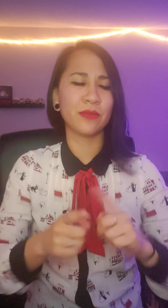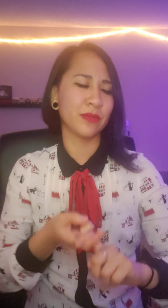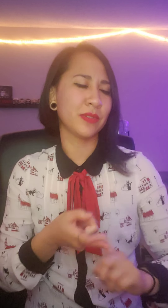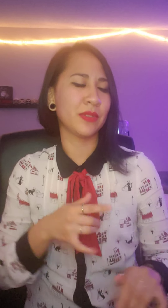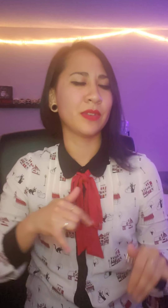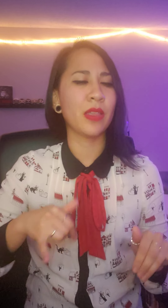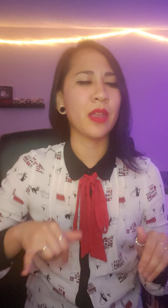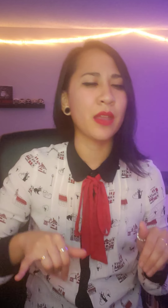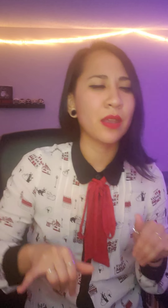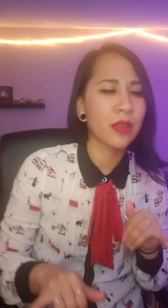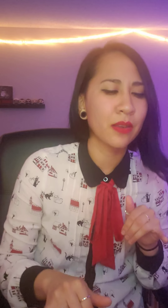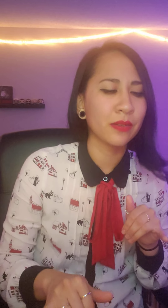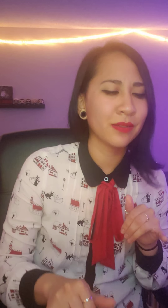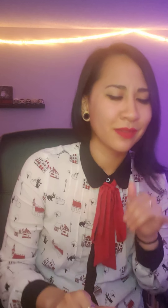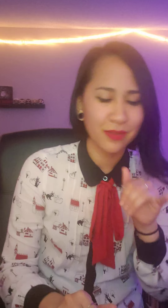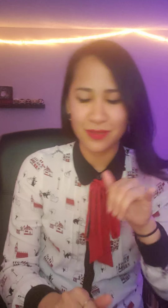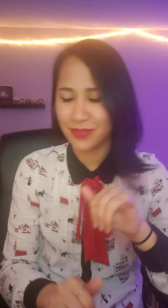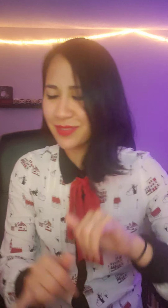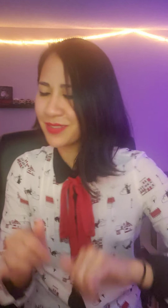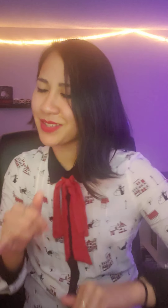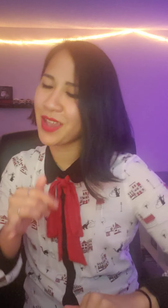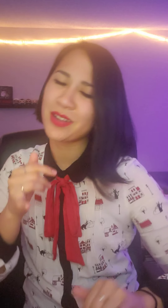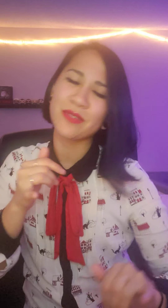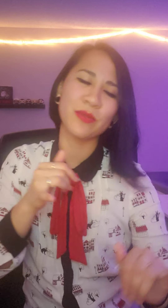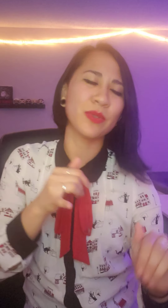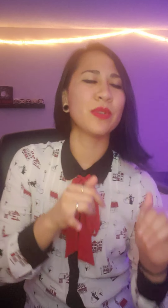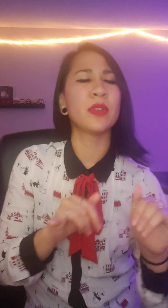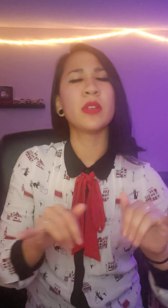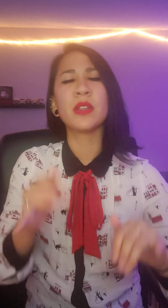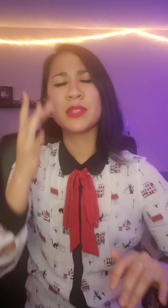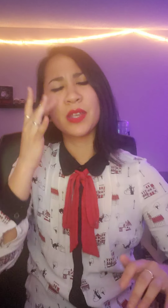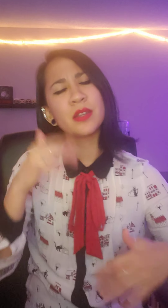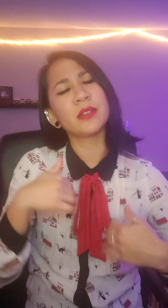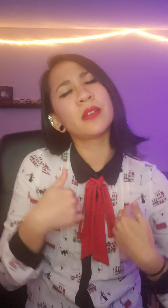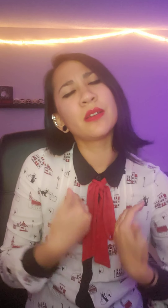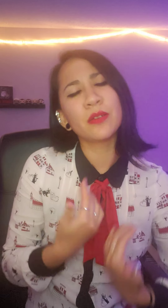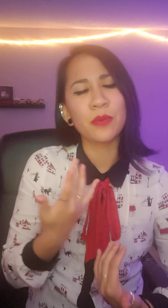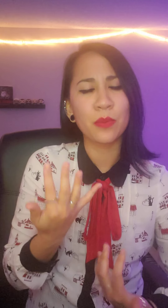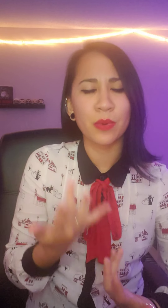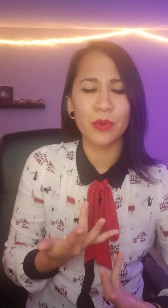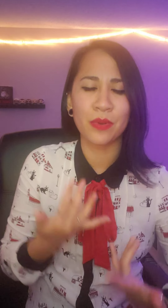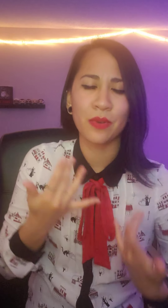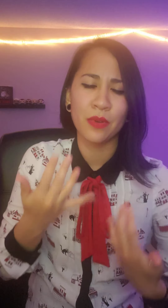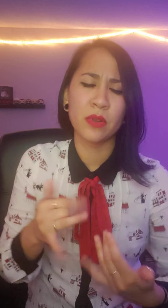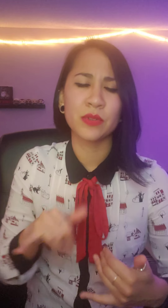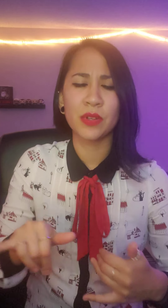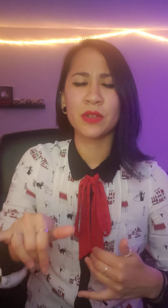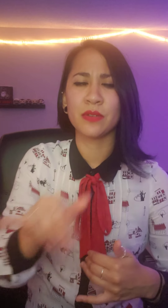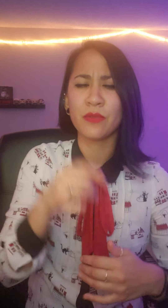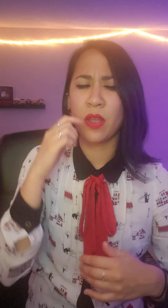(I'm sick and tired of waiting) I'm just waiting... by the phone (I'm just waiting by the phone) I'm just waiting...